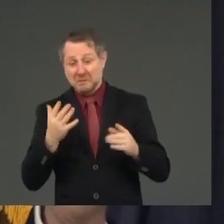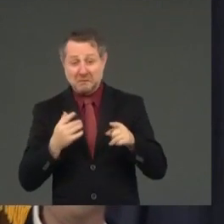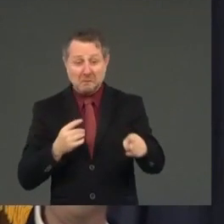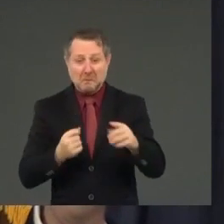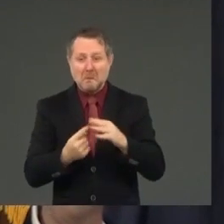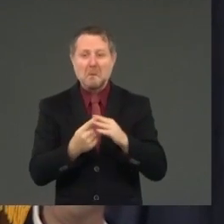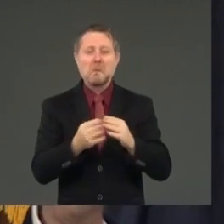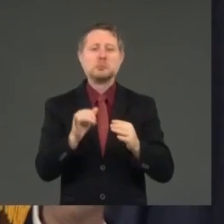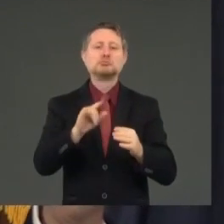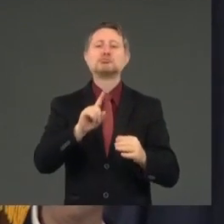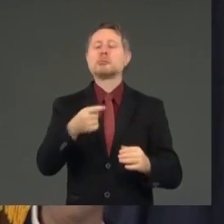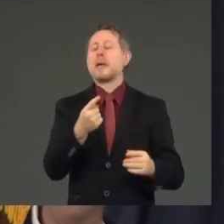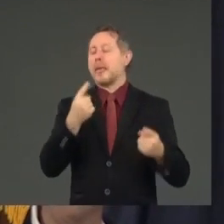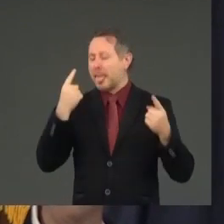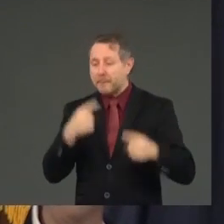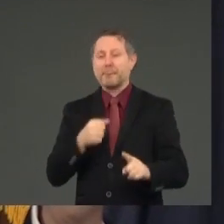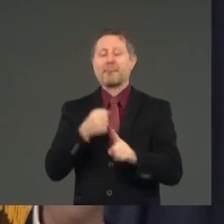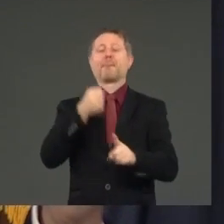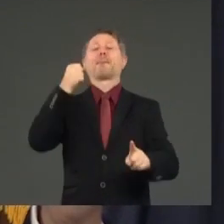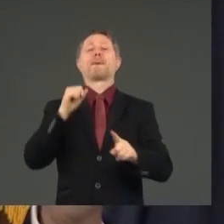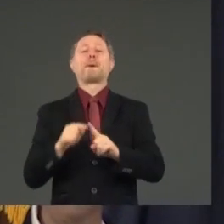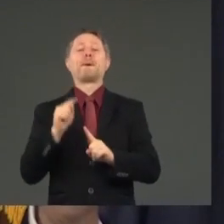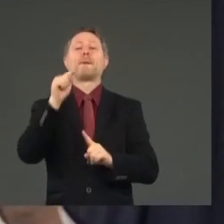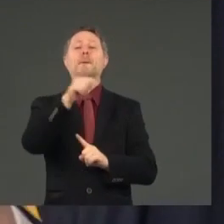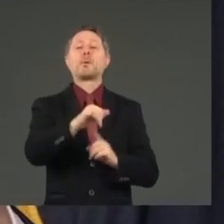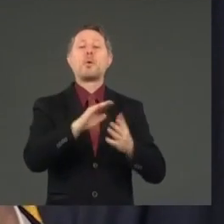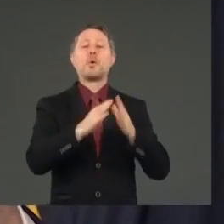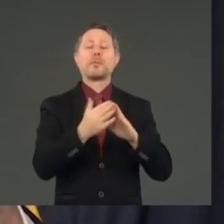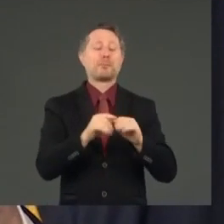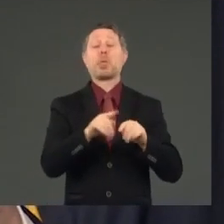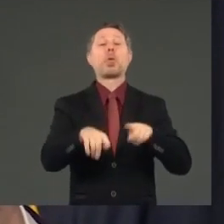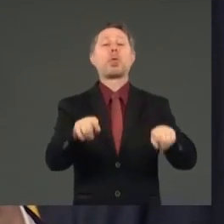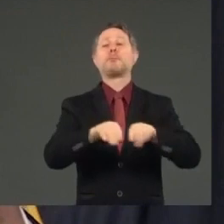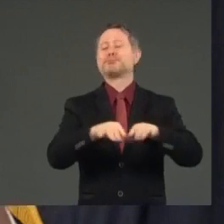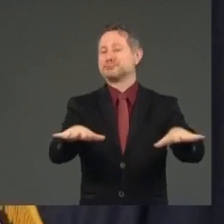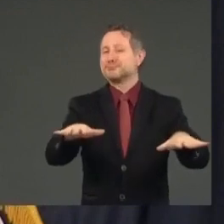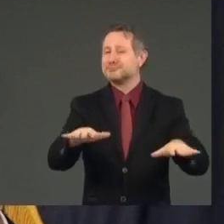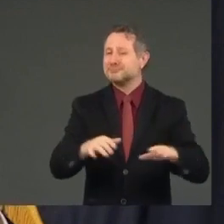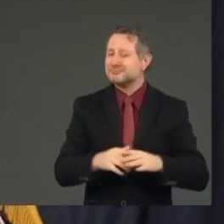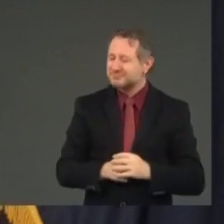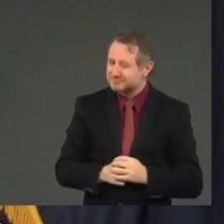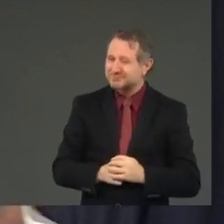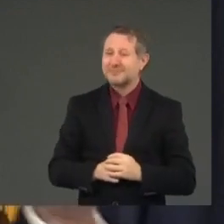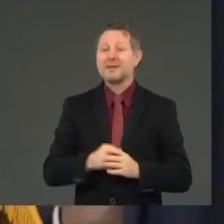OR YOU MAY NOT HAVE A HOTSPOT,